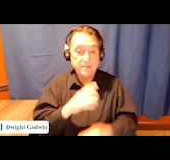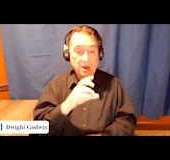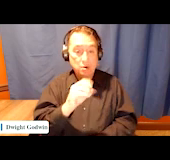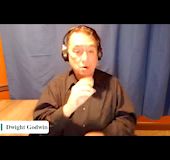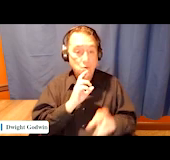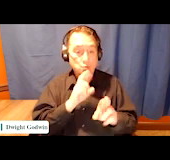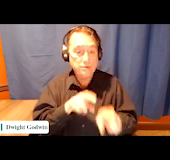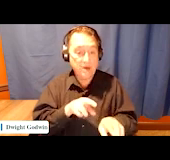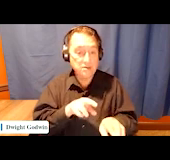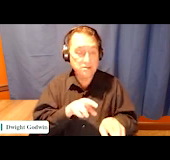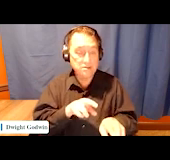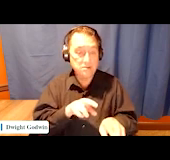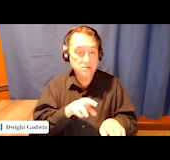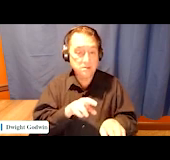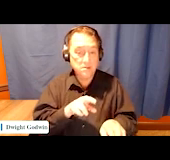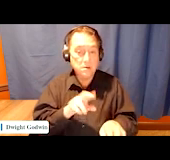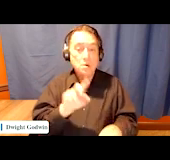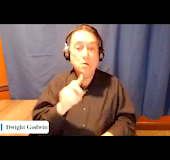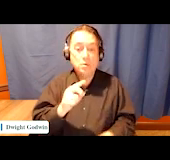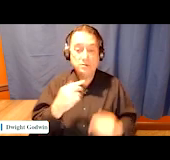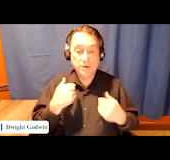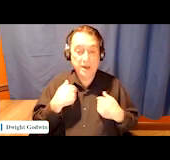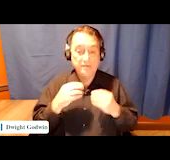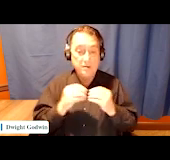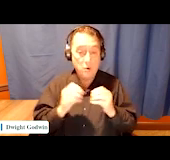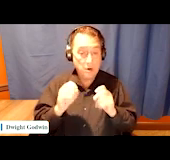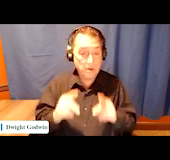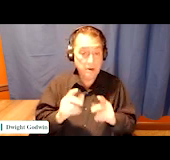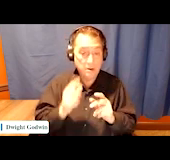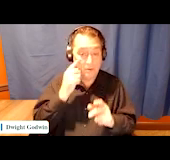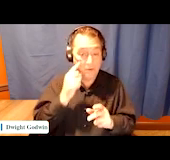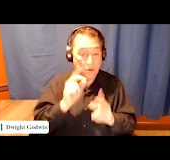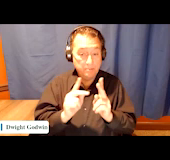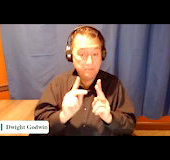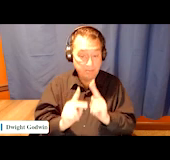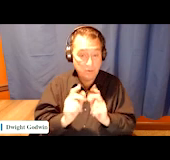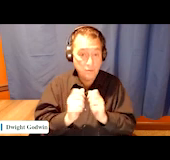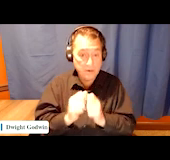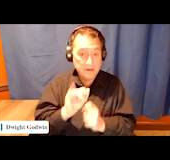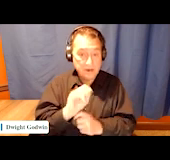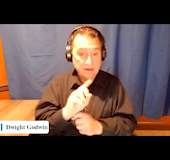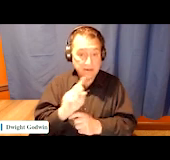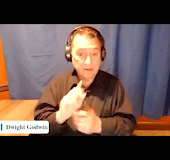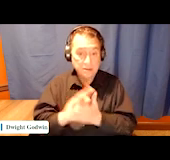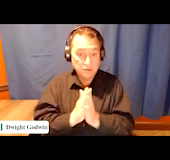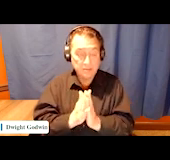So, once we do have more opportunity for people with IDD to become peer support specialists,